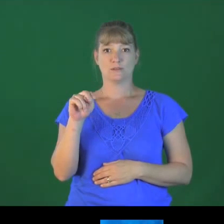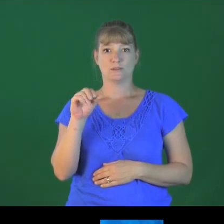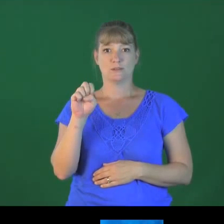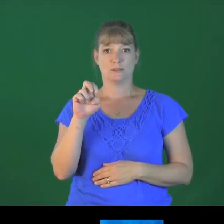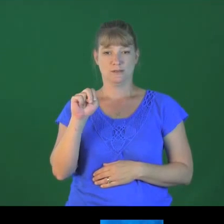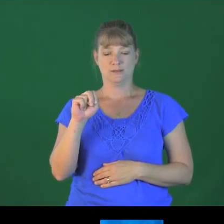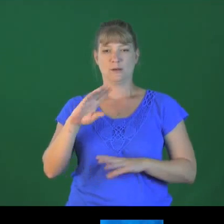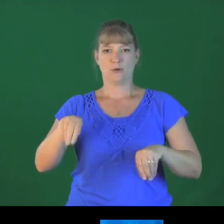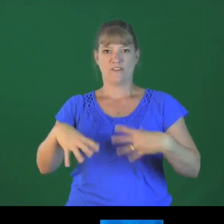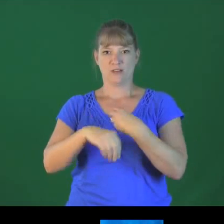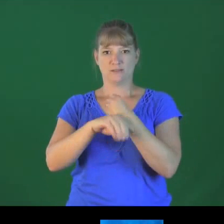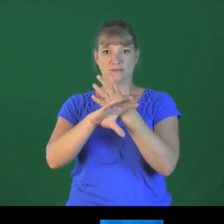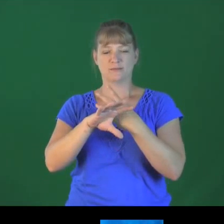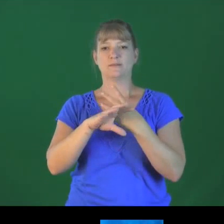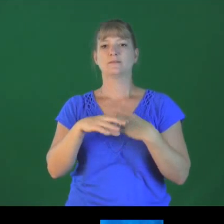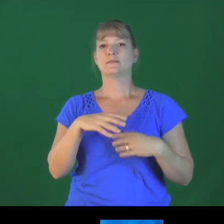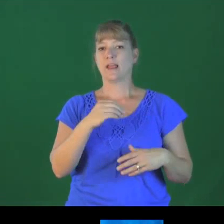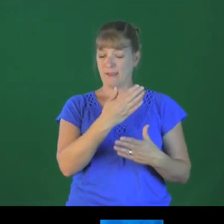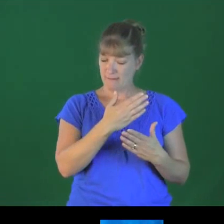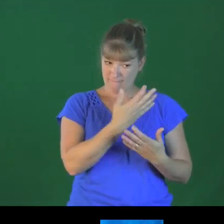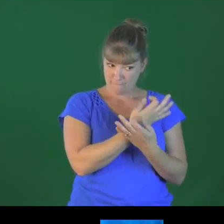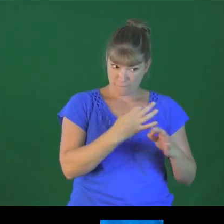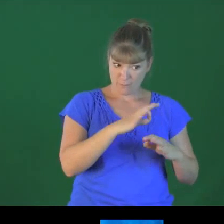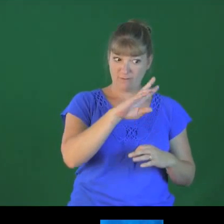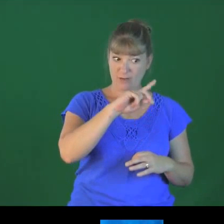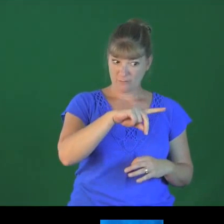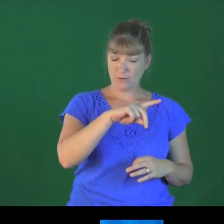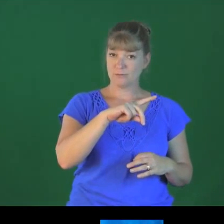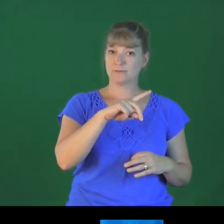and they offer free videophones for Deaf individuals.